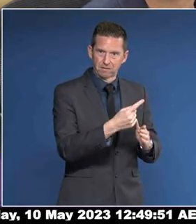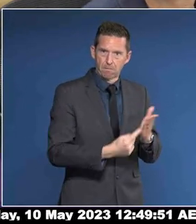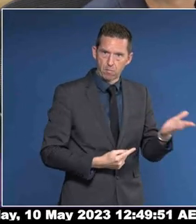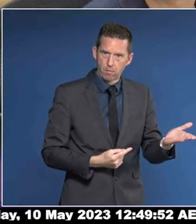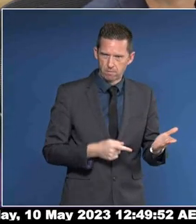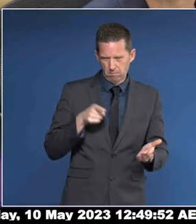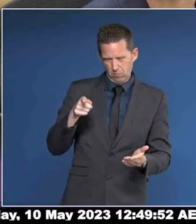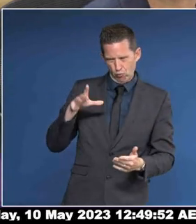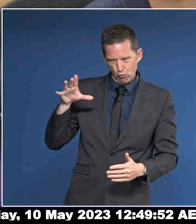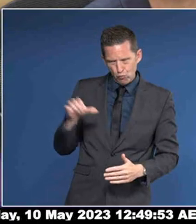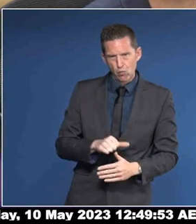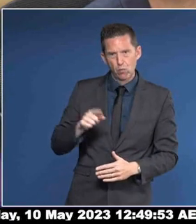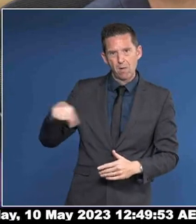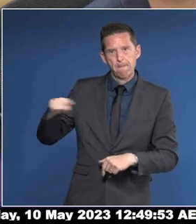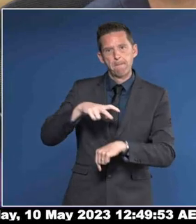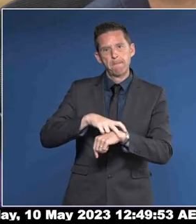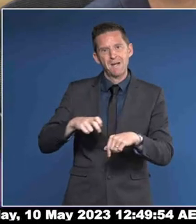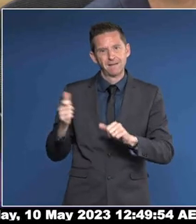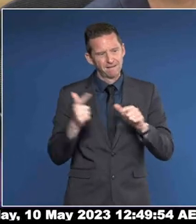officers to make a thorough investigation, would you not?